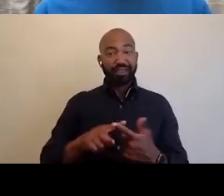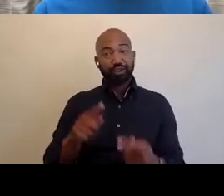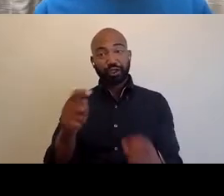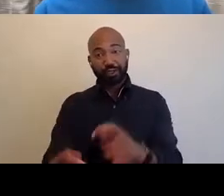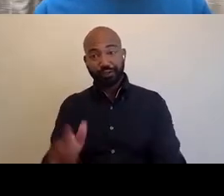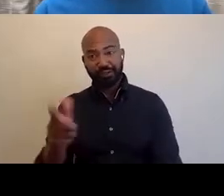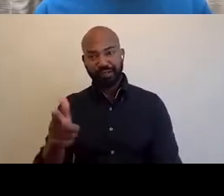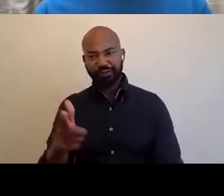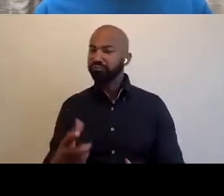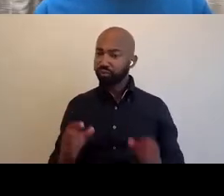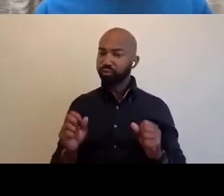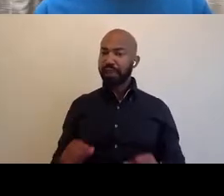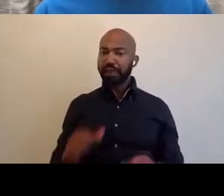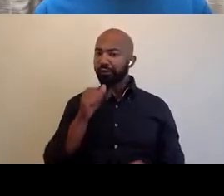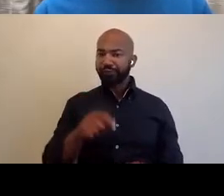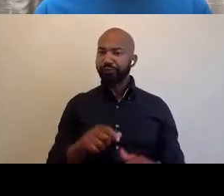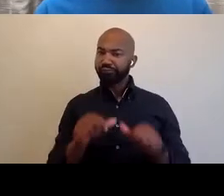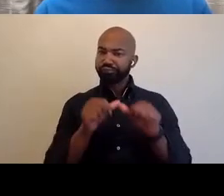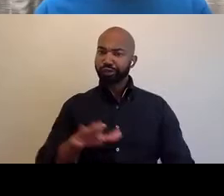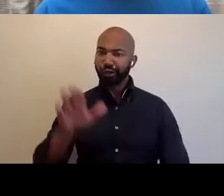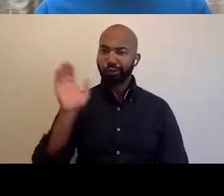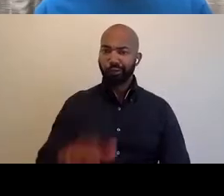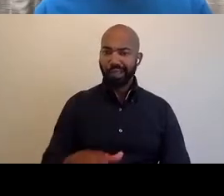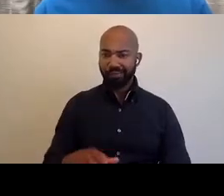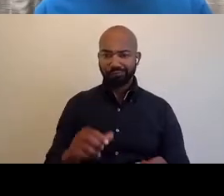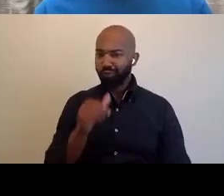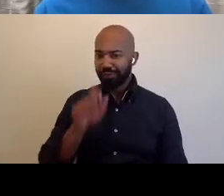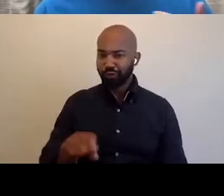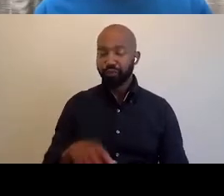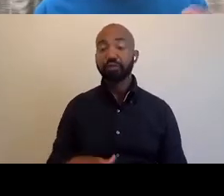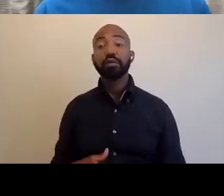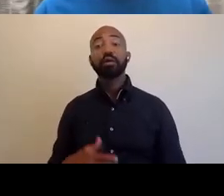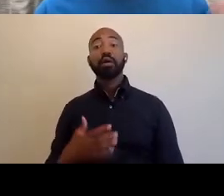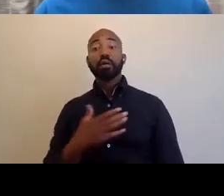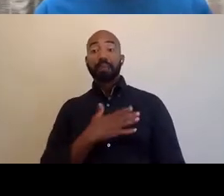I'll actually start my patients on patches, given their other health concerns.